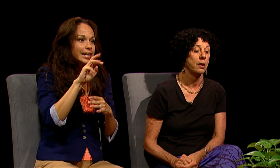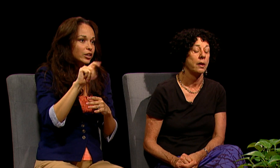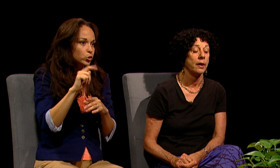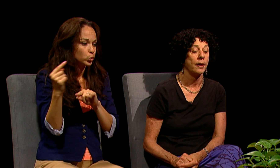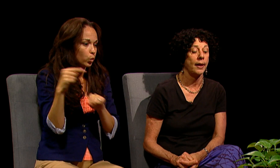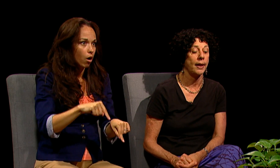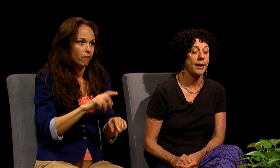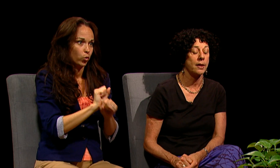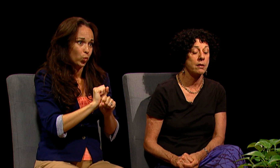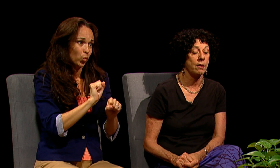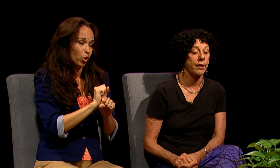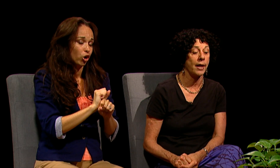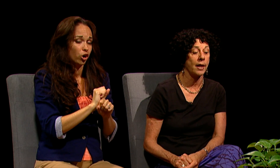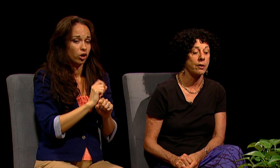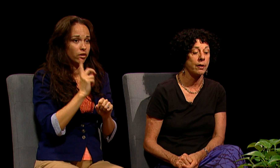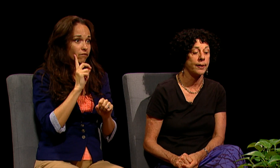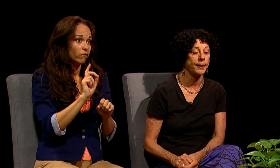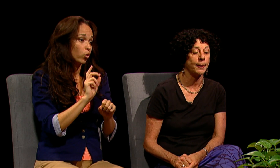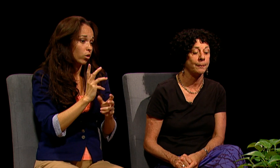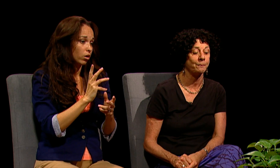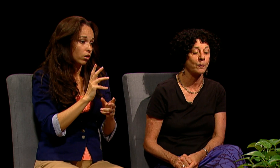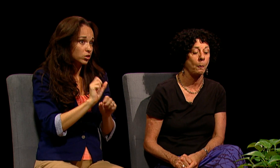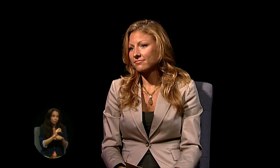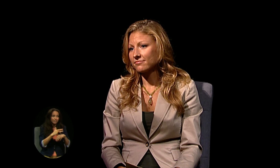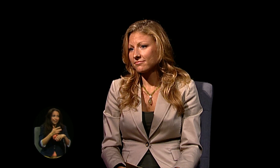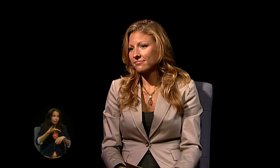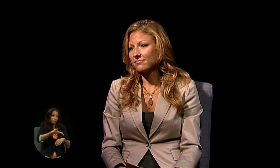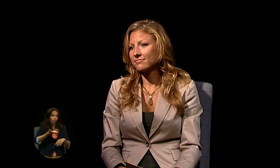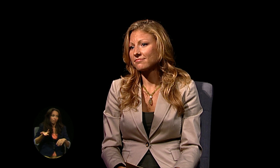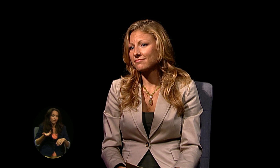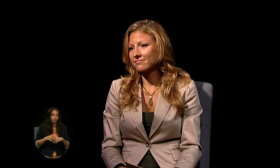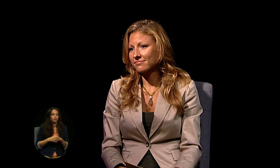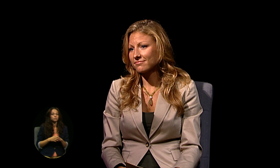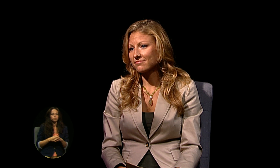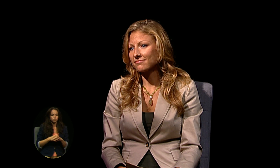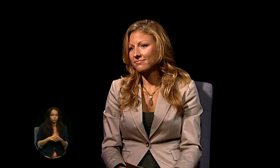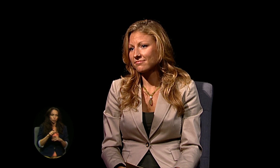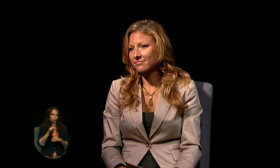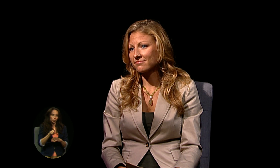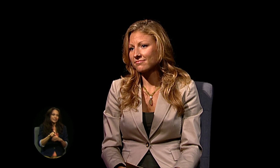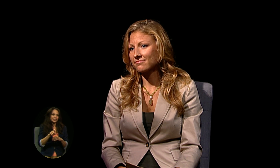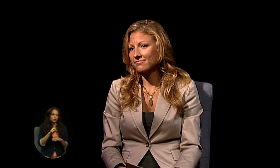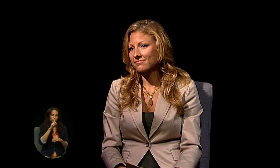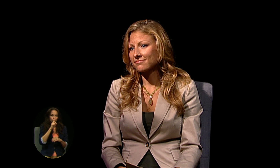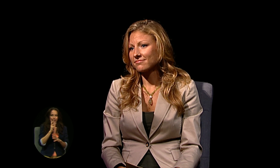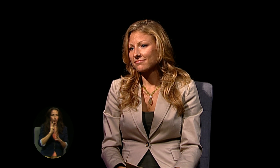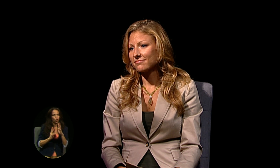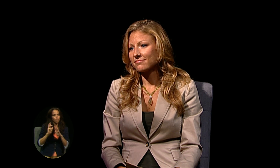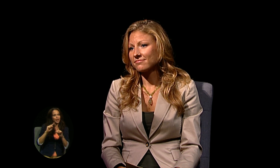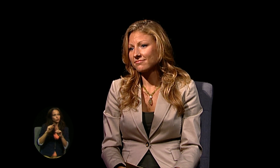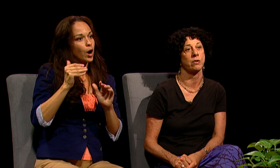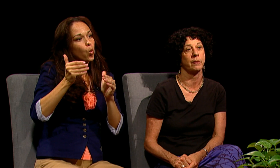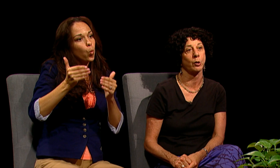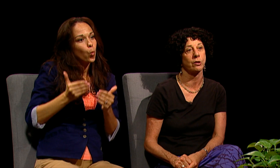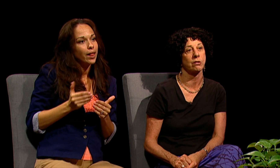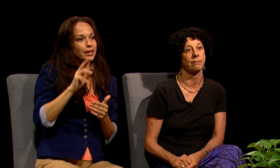AND THAT WE NEED TO BE-- GO BACK TO OUR WELCOMING ROOTS AS A COUNTRY OF IMMIGRANTS.